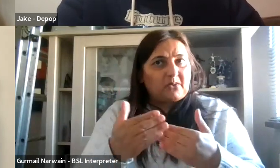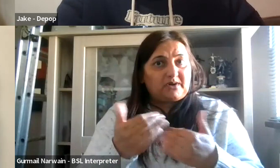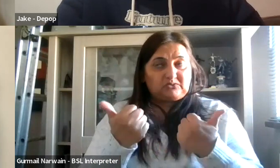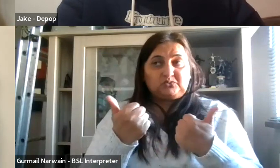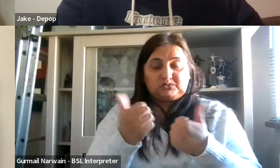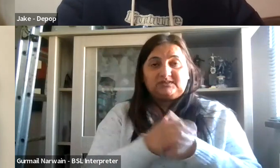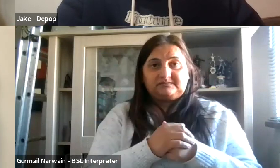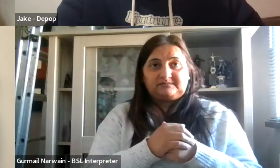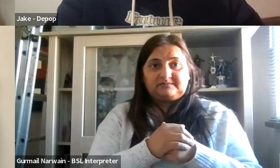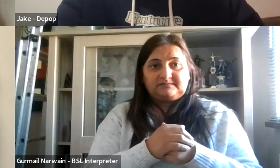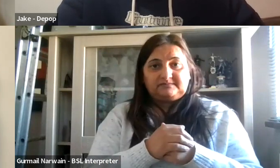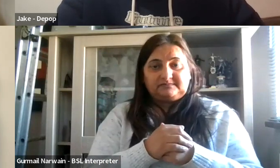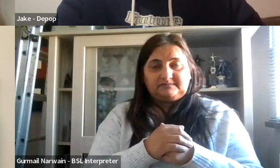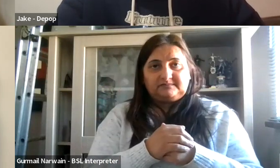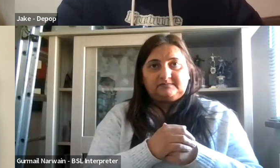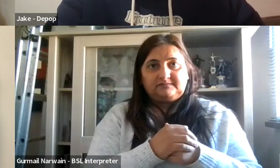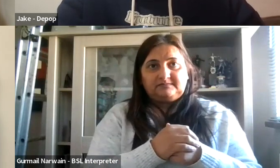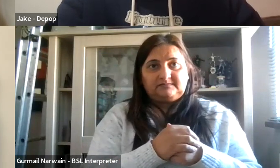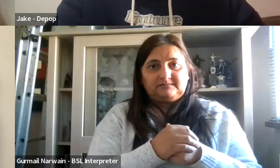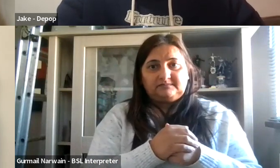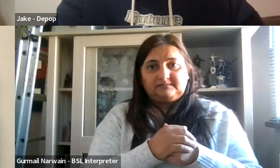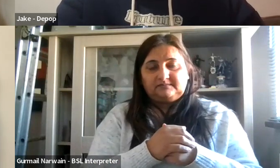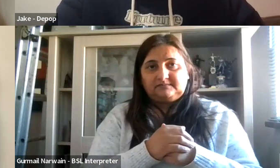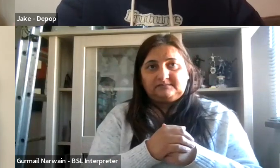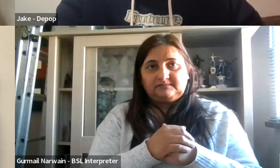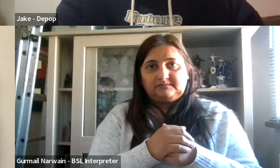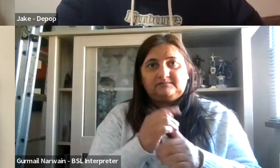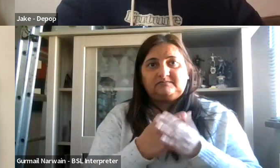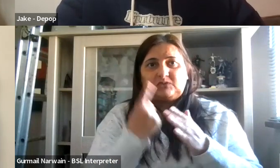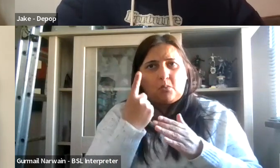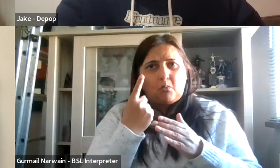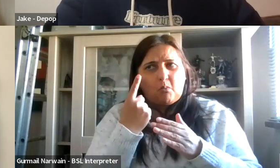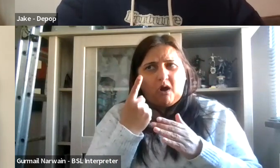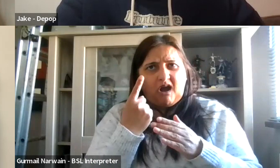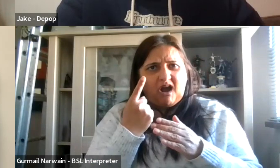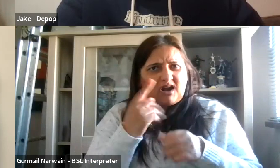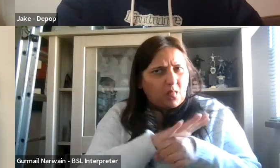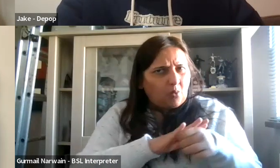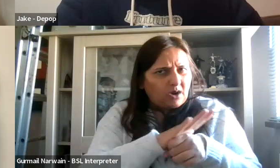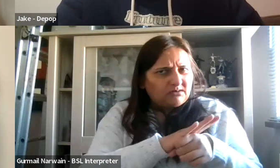So is that just? Is that in? If you ask, is that just sort of like one main location? Or is that sort of thing, you know, it's available wherever you're you're working.